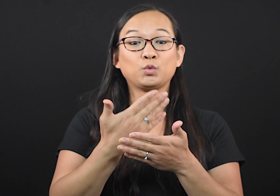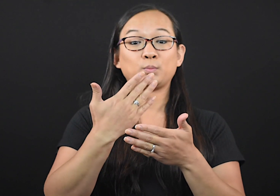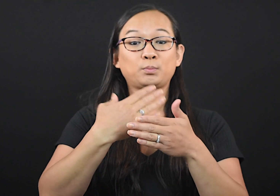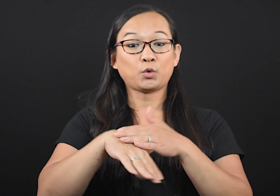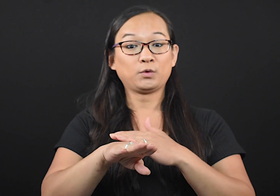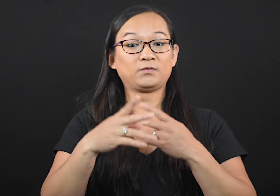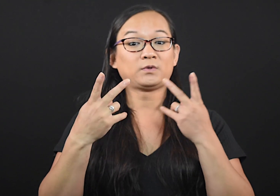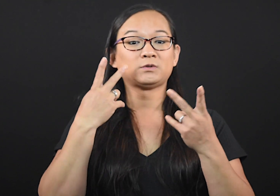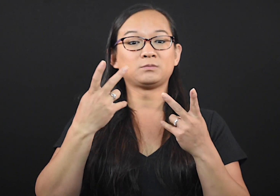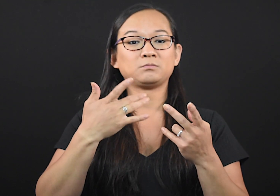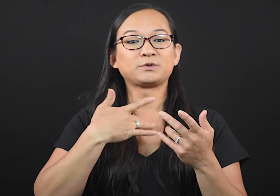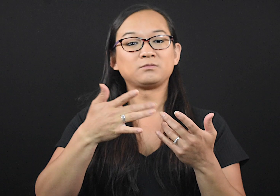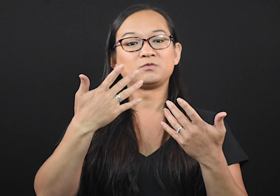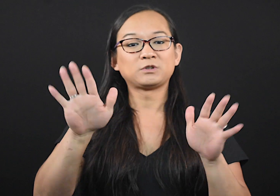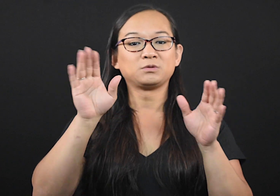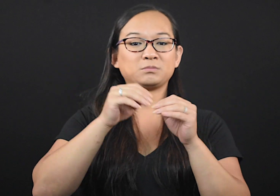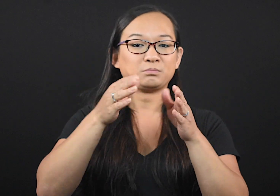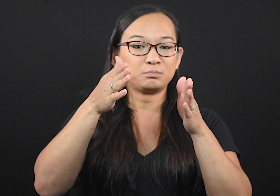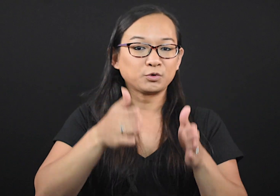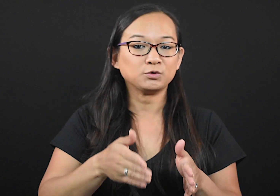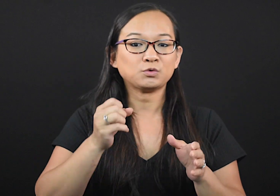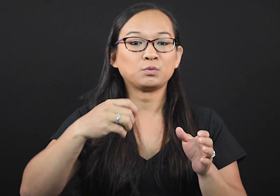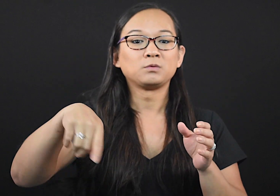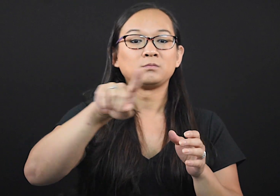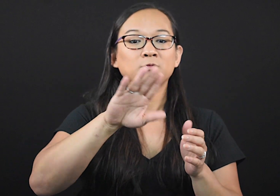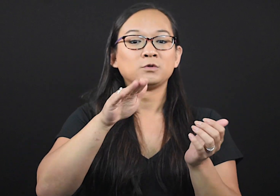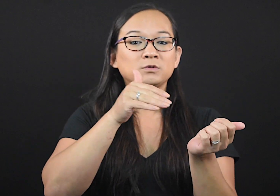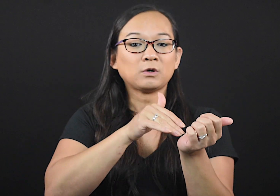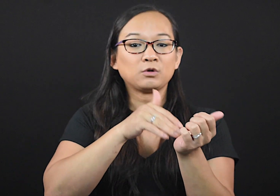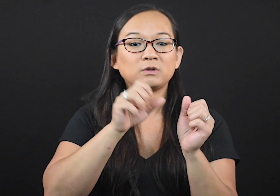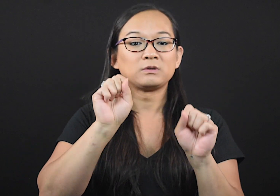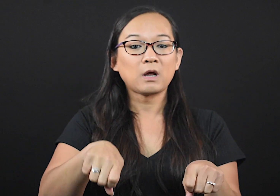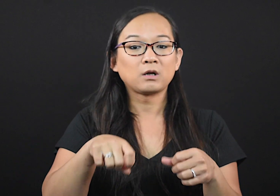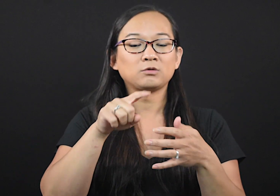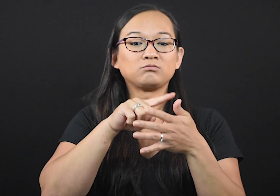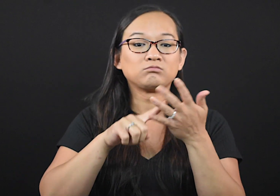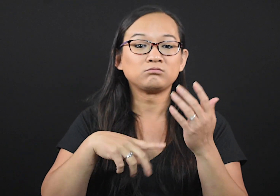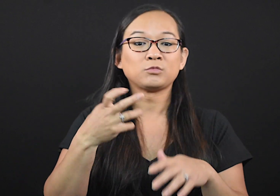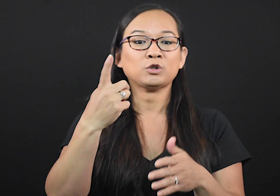Ideally, newborn visits are done in person so that your baby’s healthcare provider can: